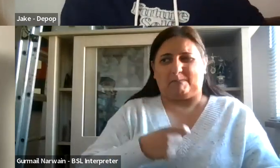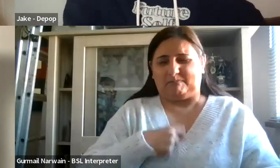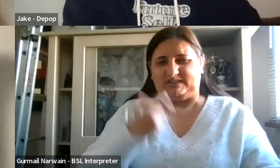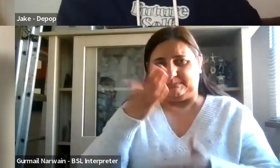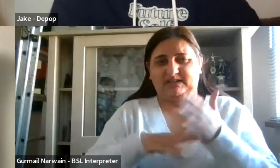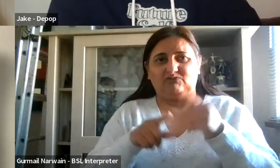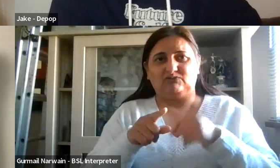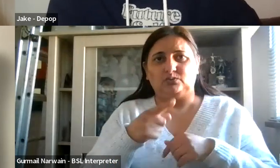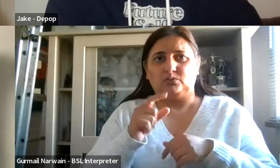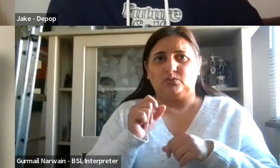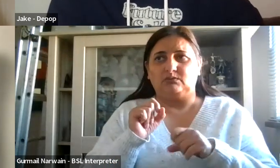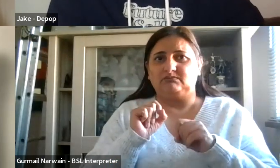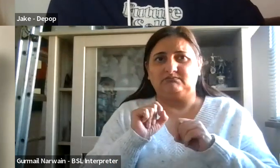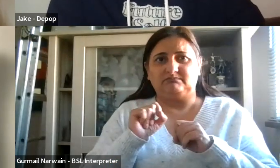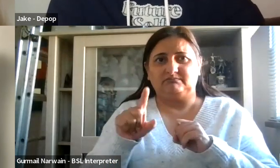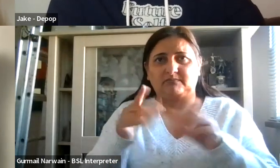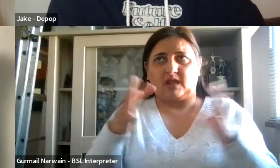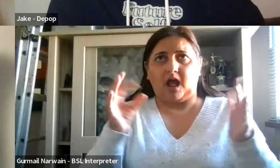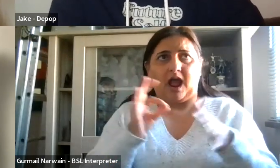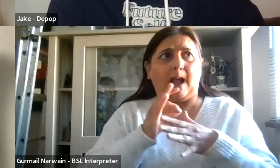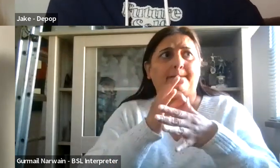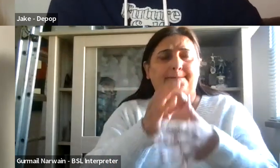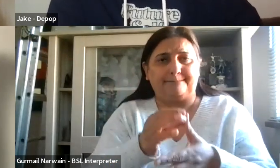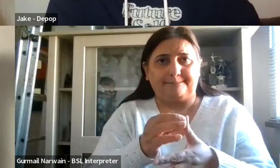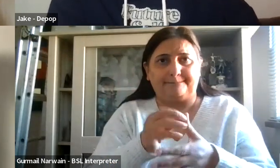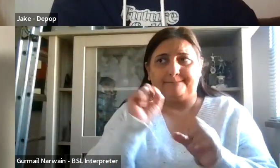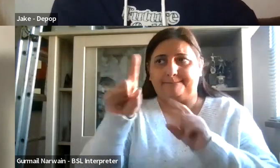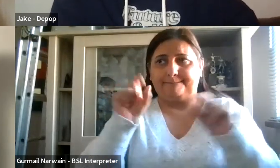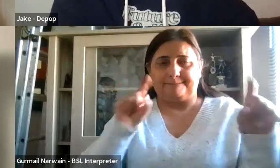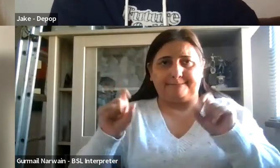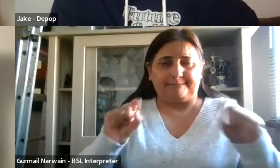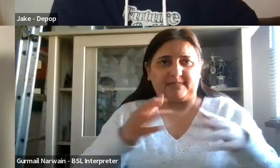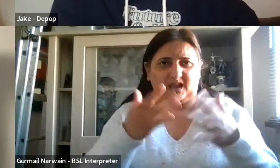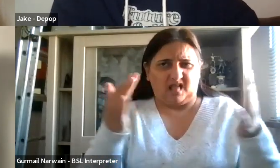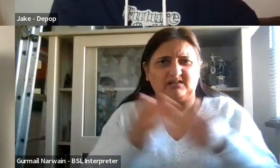you send out lots of lots of applications to places. I know from personal experience, you send out a lot of applications to places, and some people get back to you, some don't. Feels better whether it's, as you say constructive.